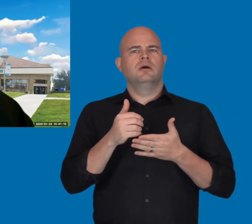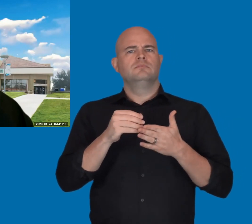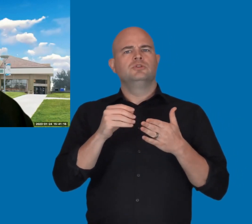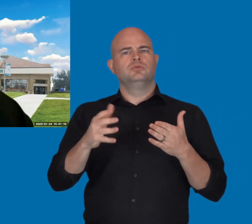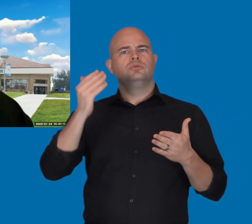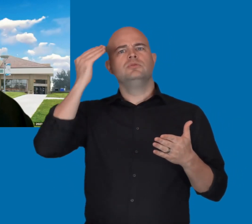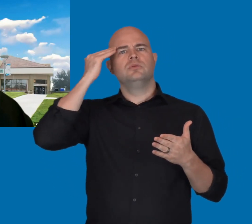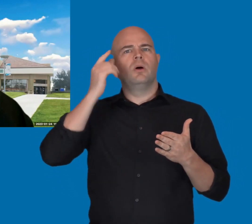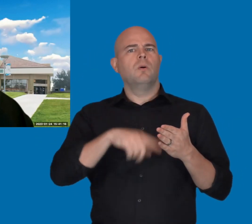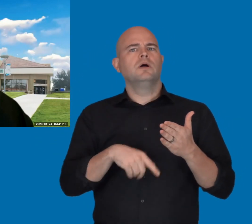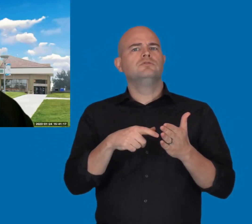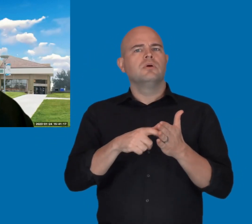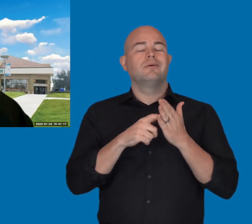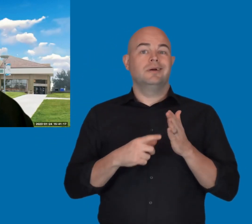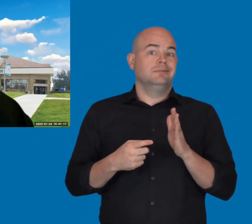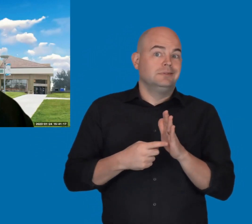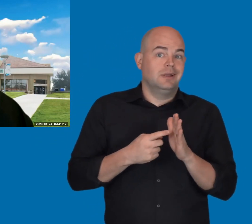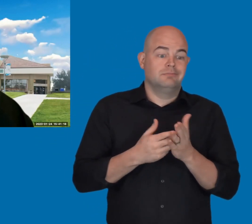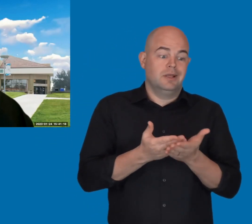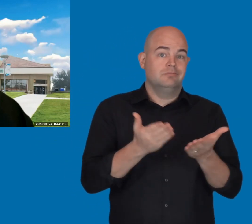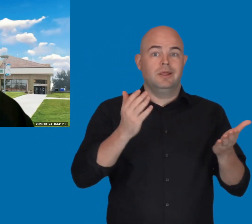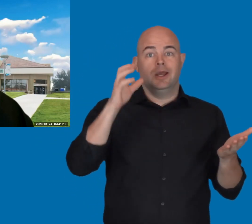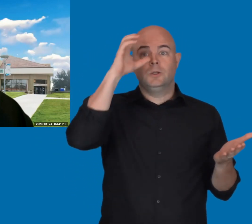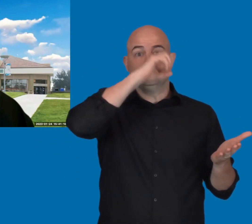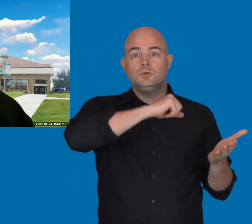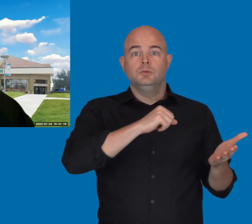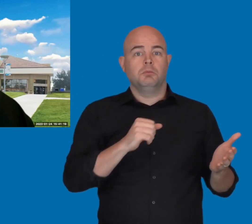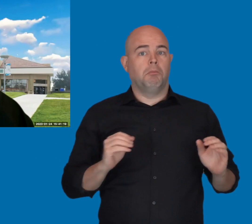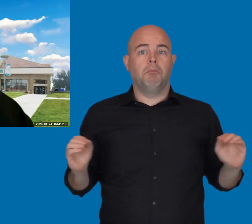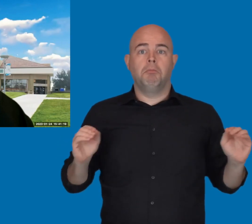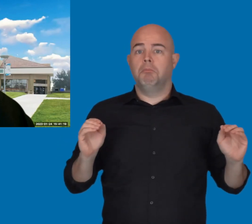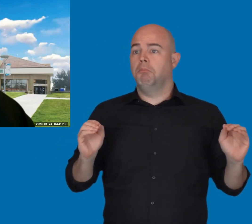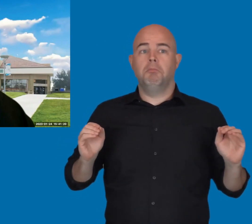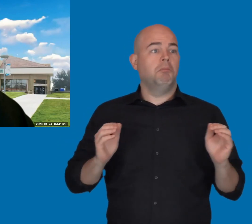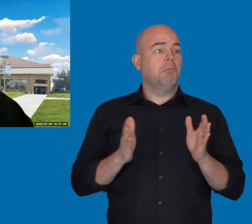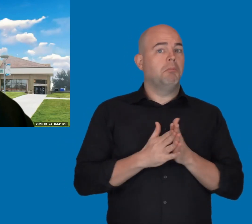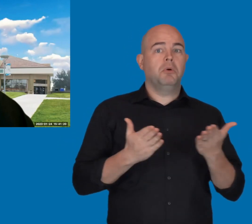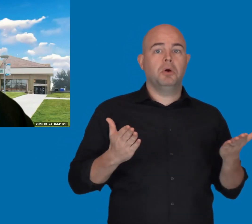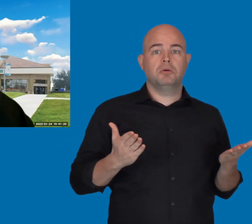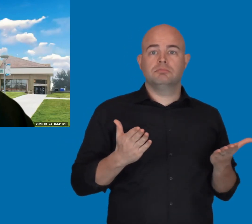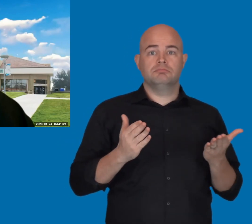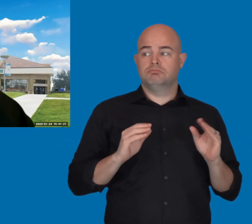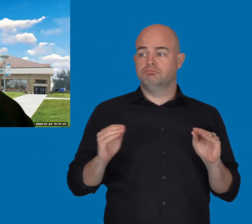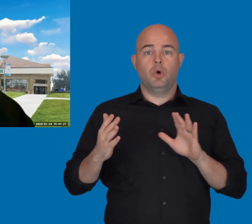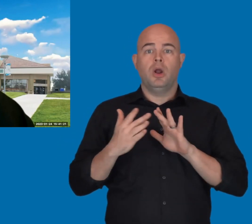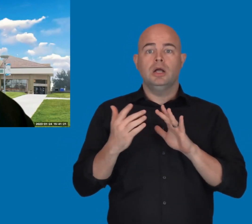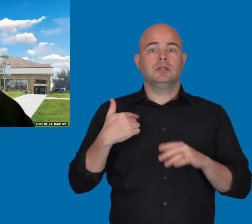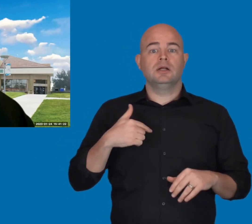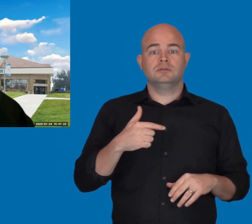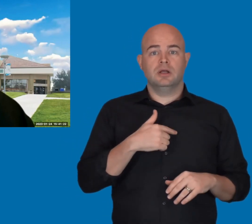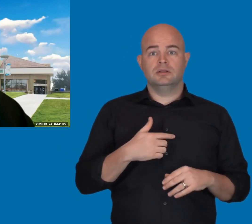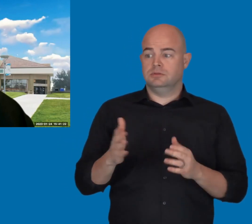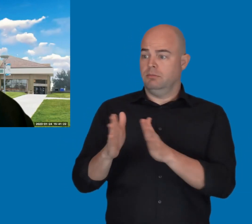All right, any last minute burning questions, anything you want to ask, feel free. Now is your time.